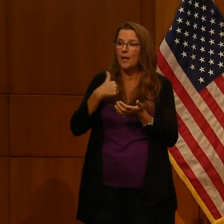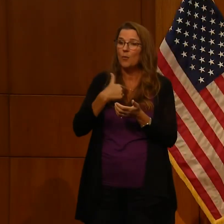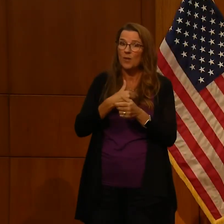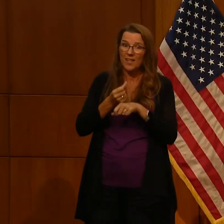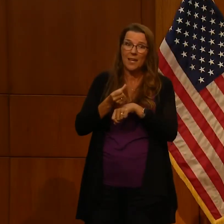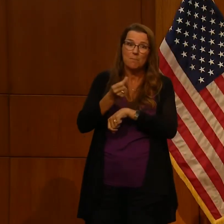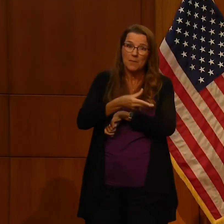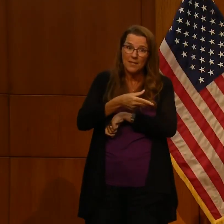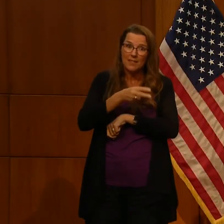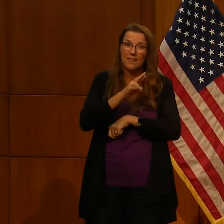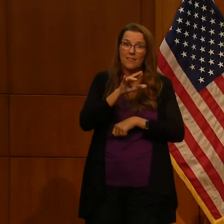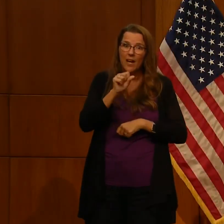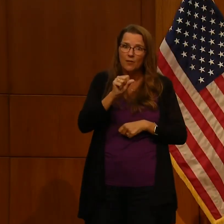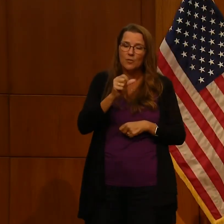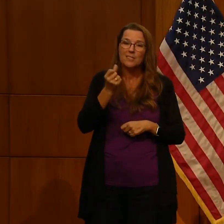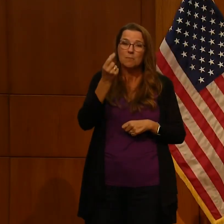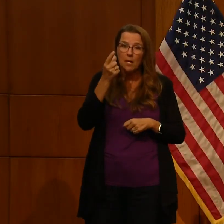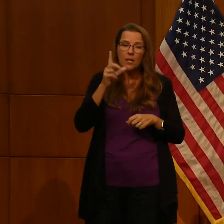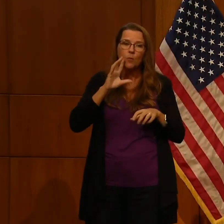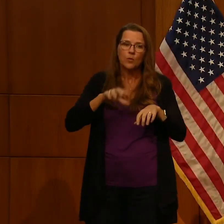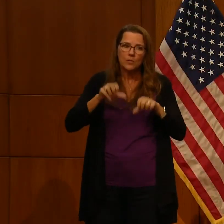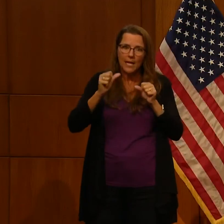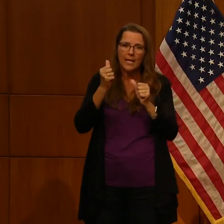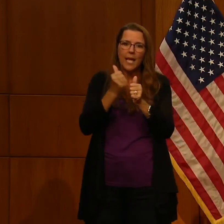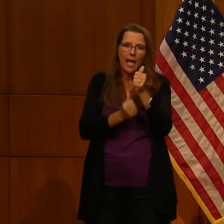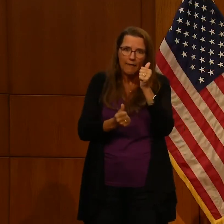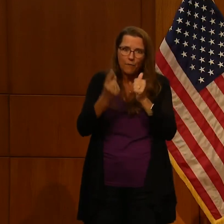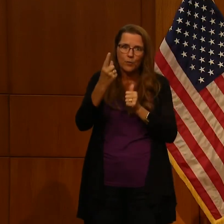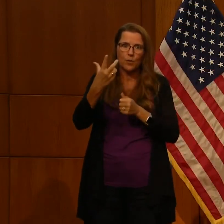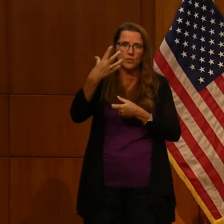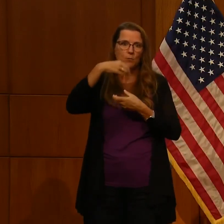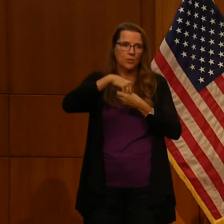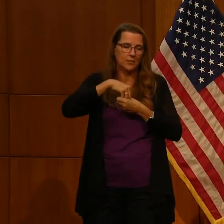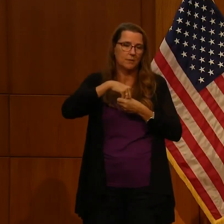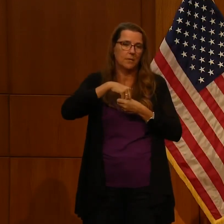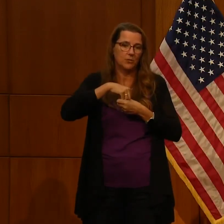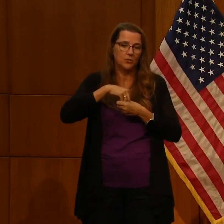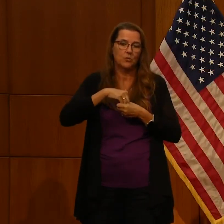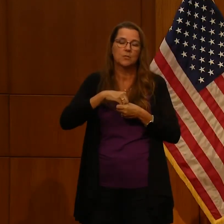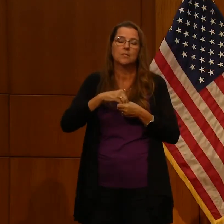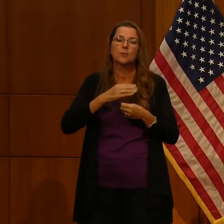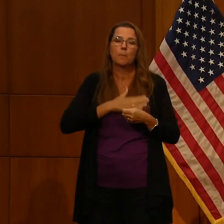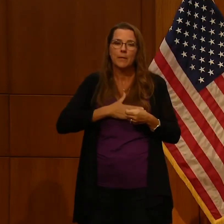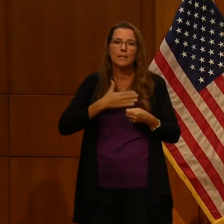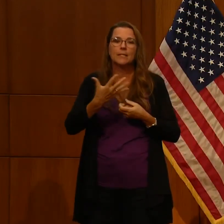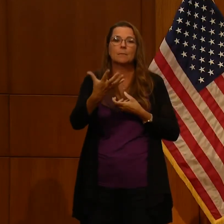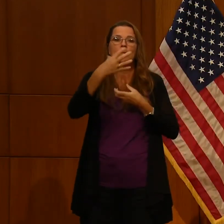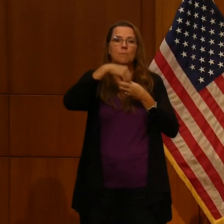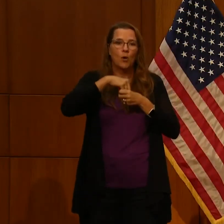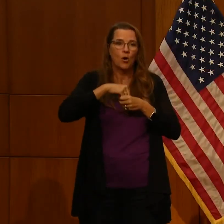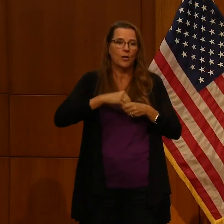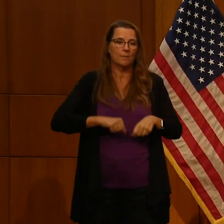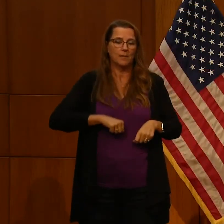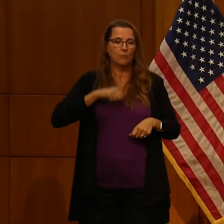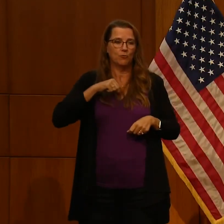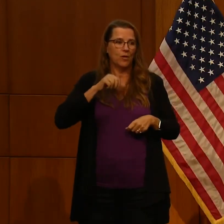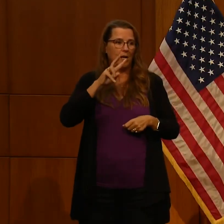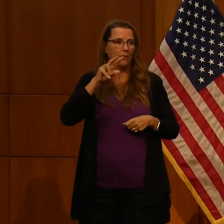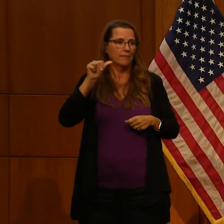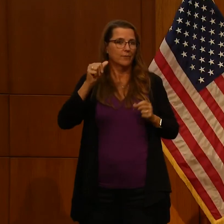SO STAY SAFE OUT THERE AGAIN. UH WE CAN BEAT THIS VIRUS, BUT IT'S GOING TO TAKE ALL OF US,